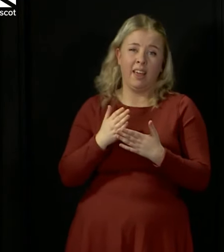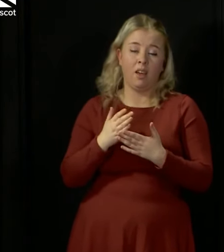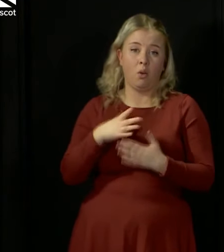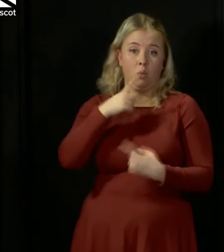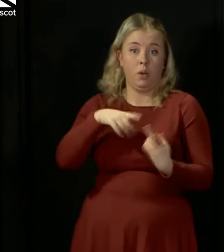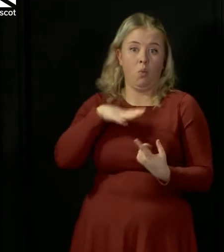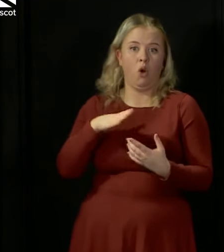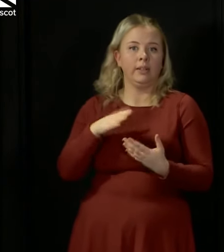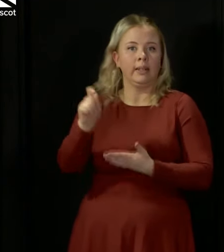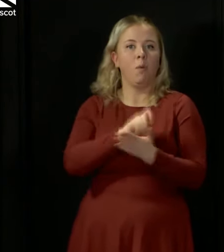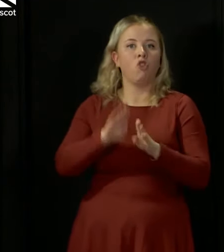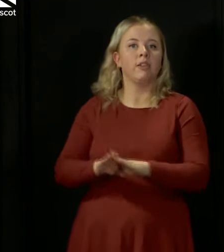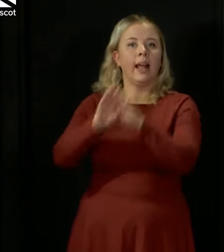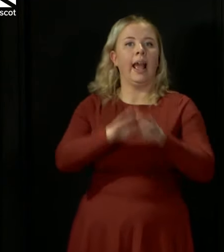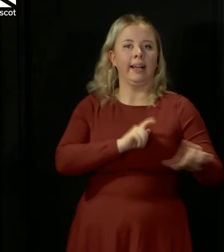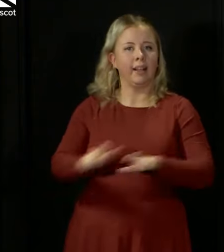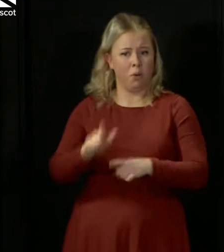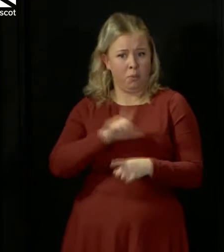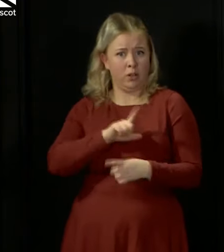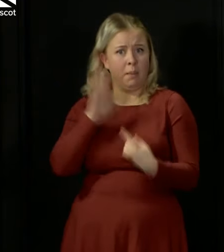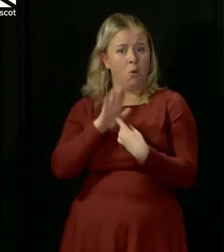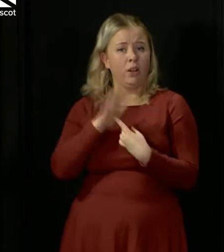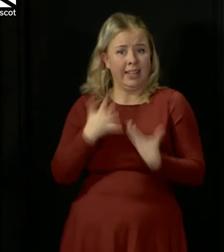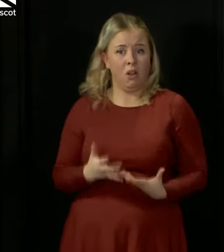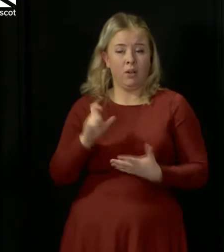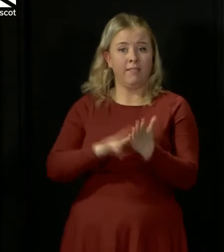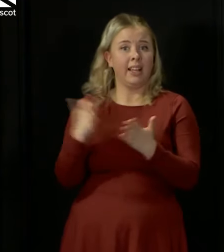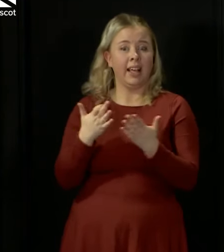continue because it is really important in times of crisis that there is proper democratic